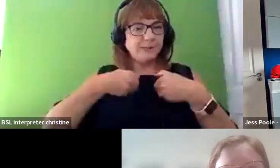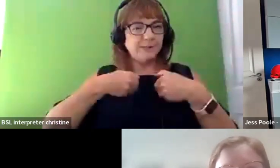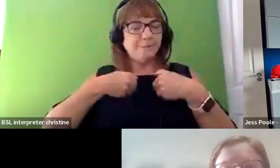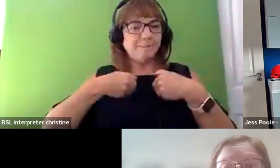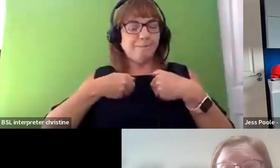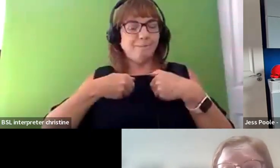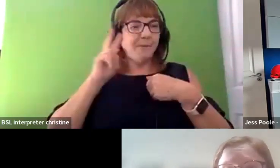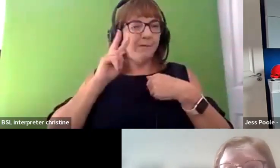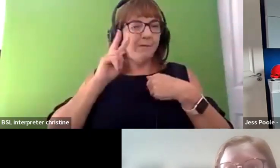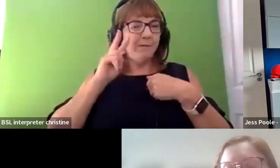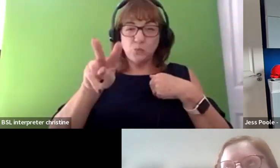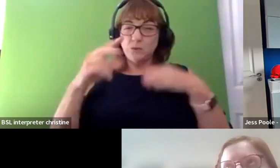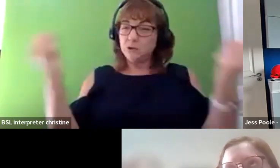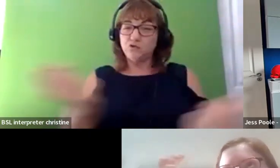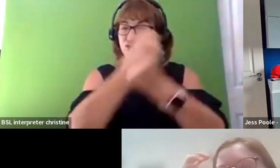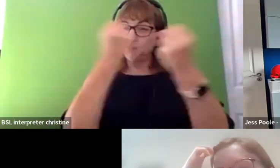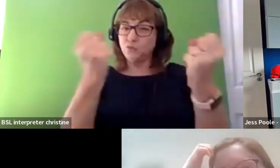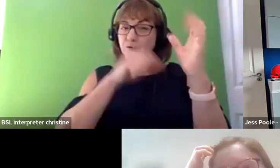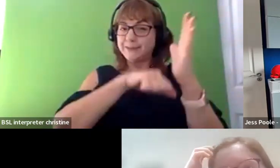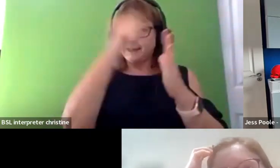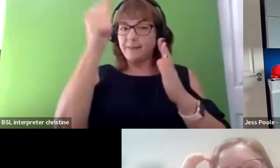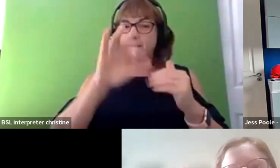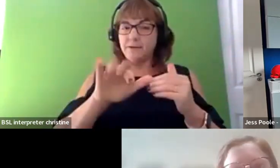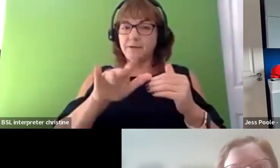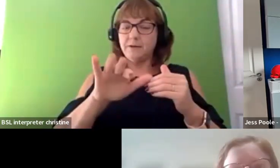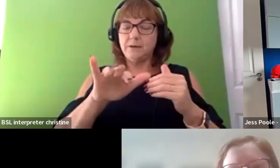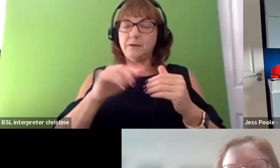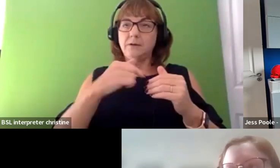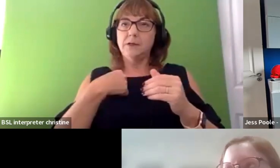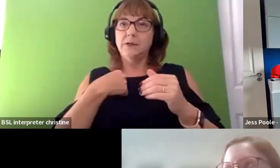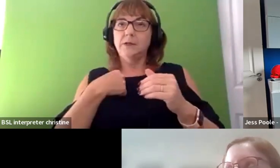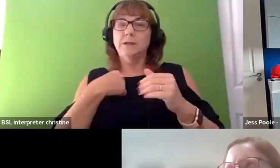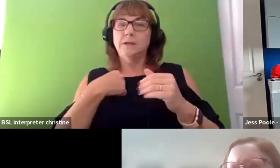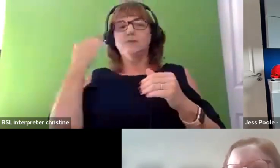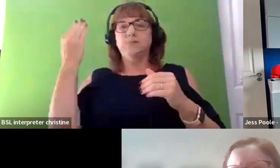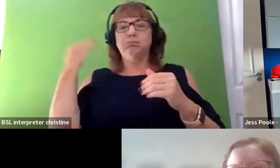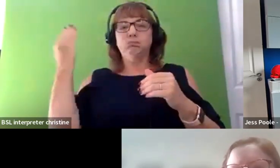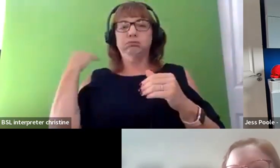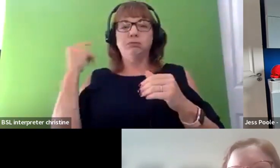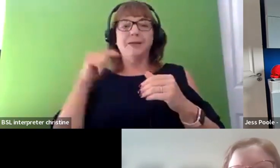is a really strong skill. I once ages ago saw a 'Where's Wally', a documentary where there